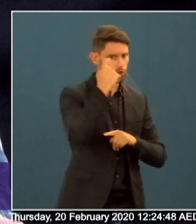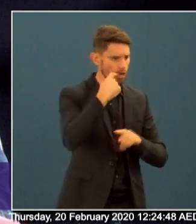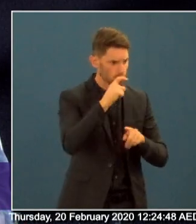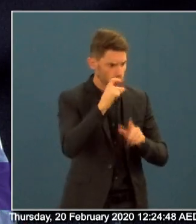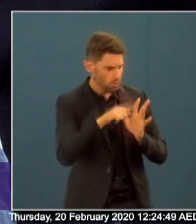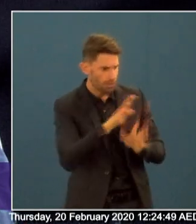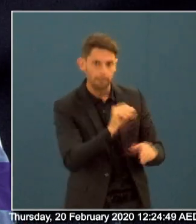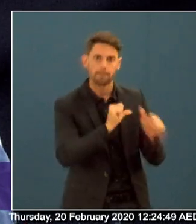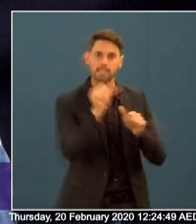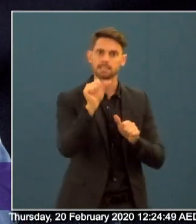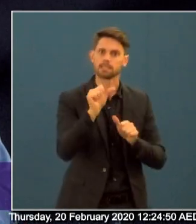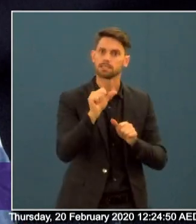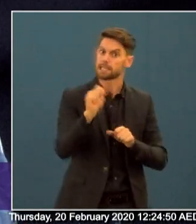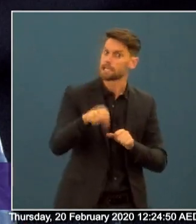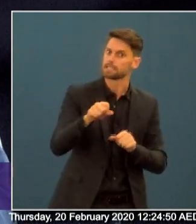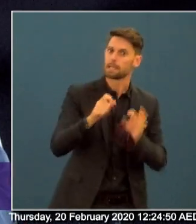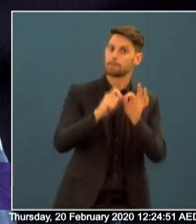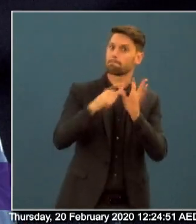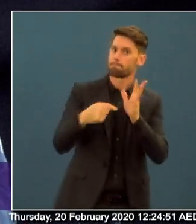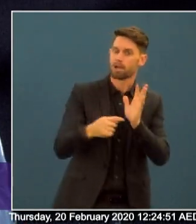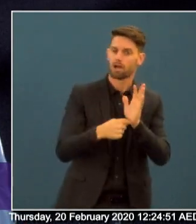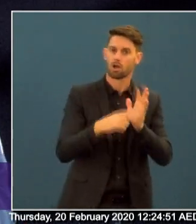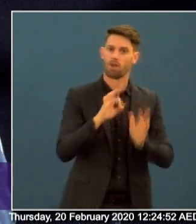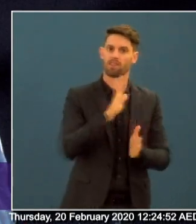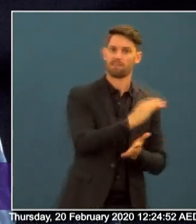but I think the constraints of working within a system